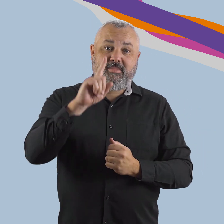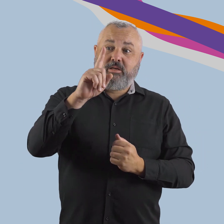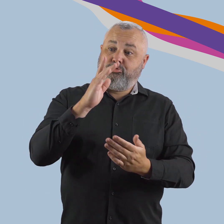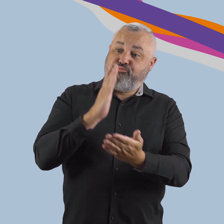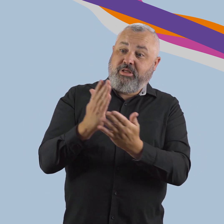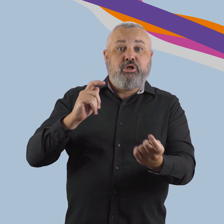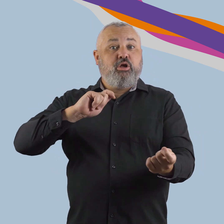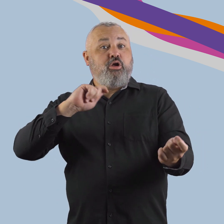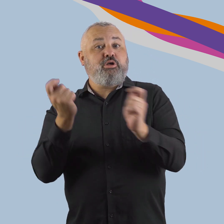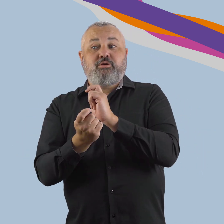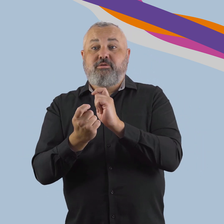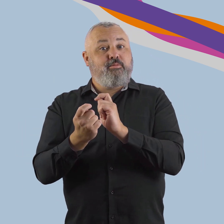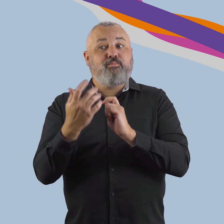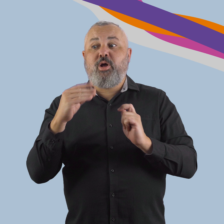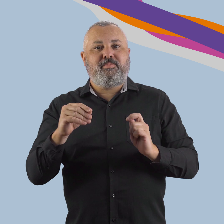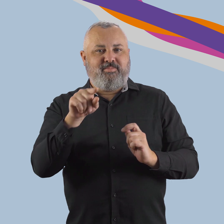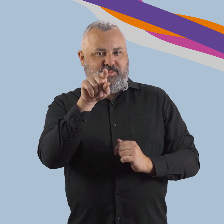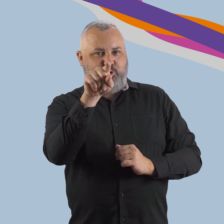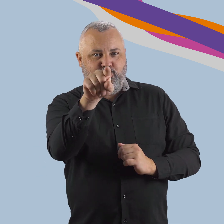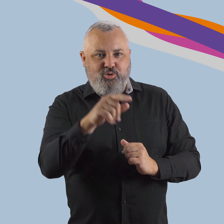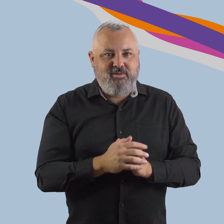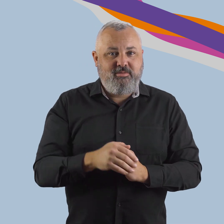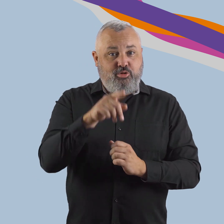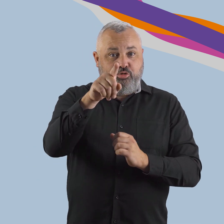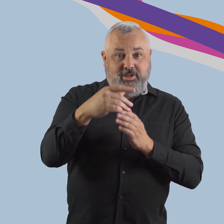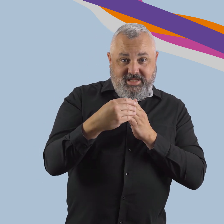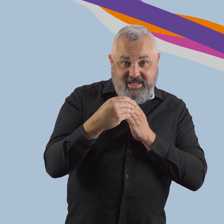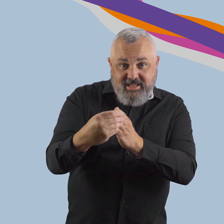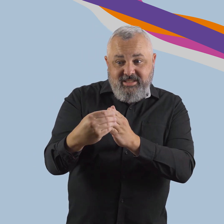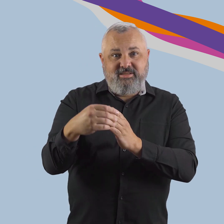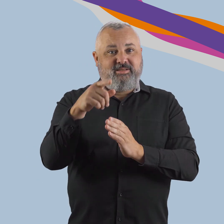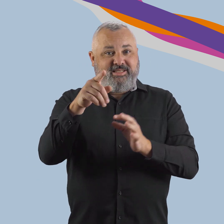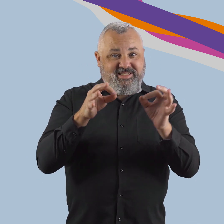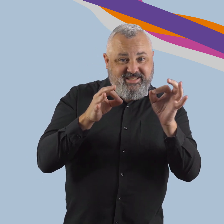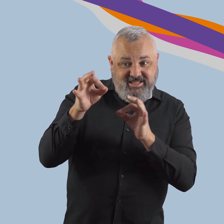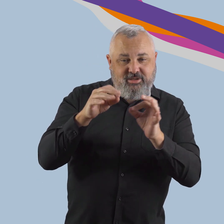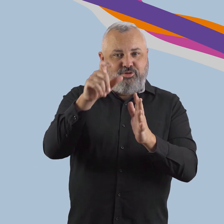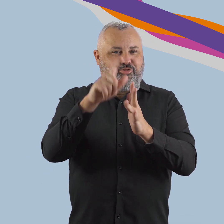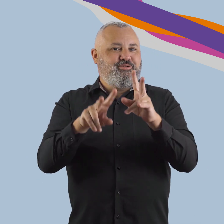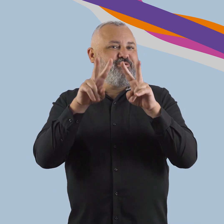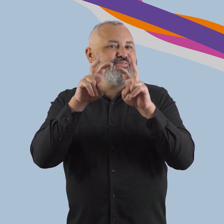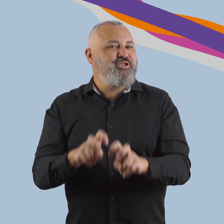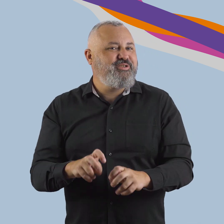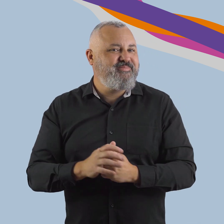The real drivers of change are you—the people designing, leading, and implementing research.